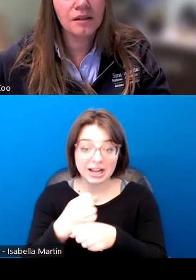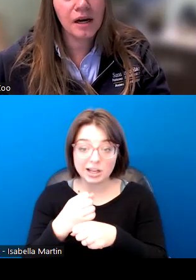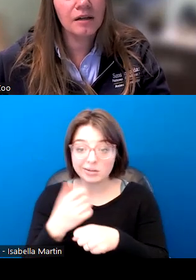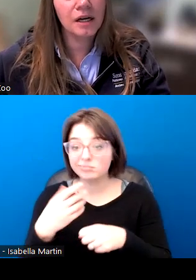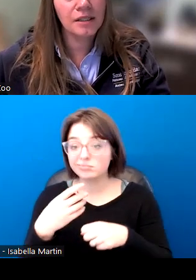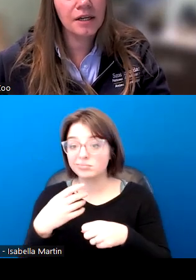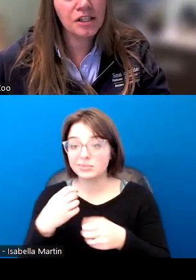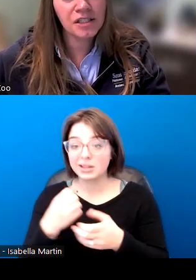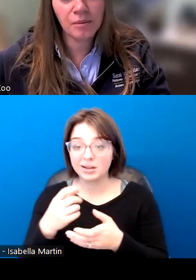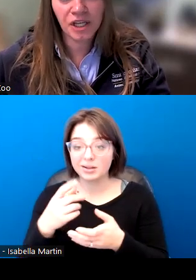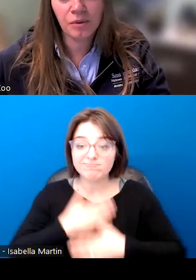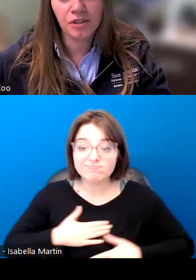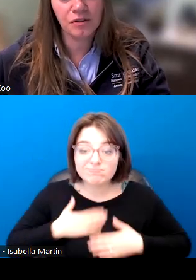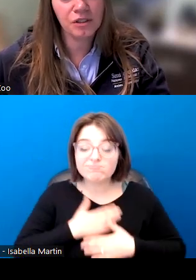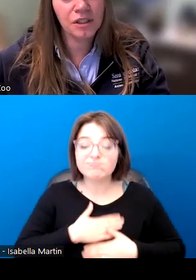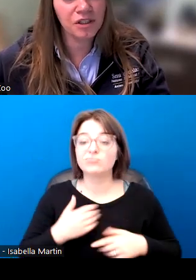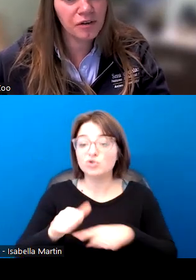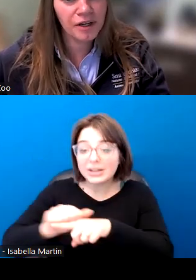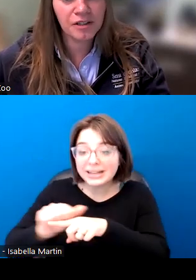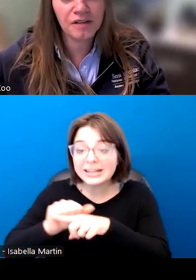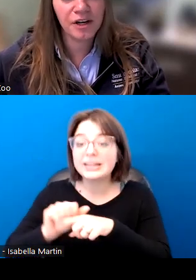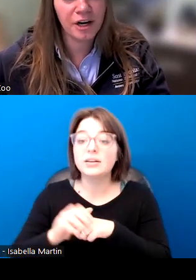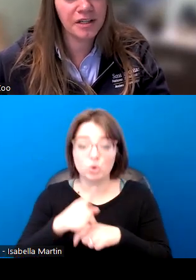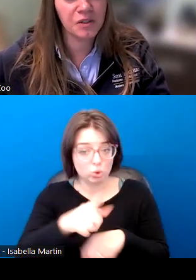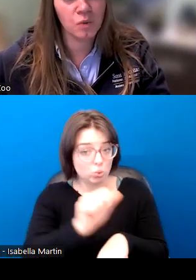Erin: Yeah and not just the animal keepers you know certainly the curators and the veterinarians as